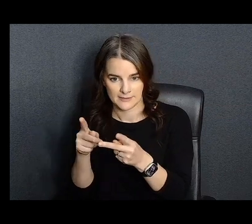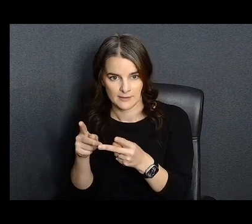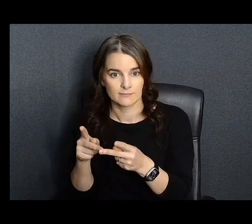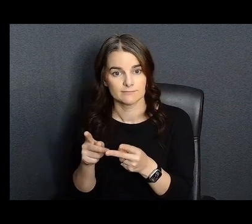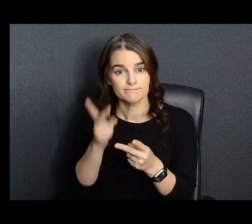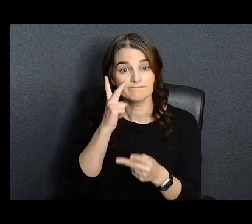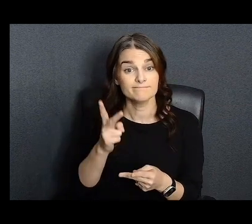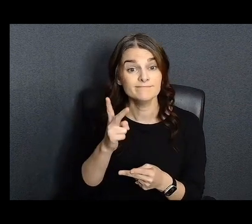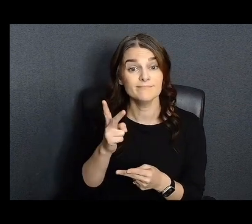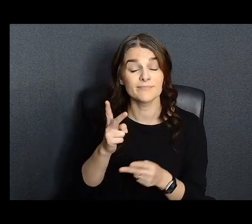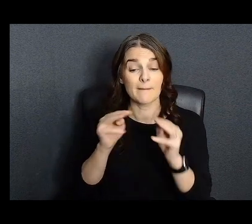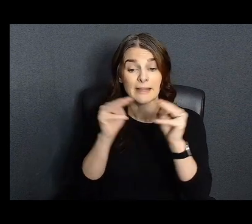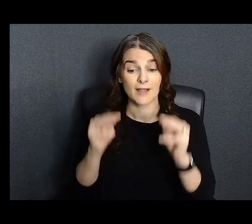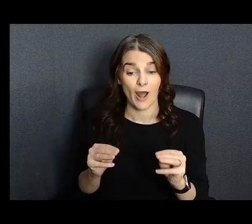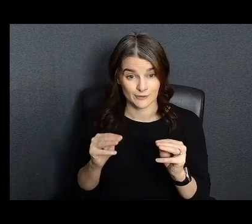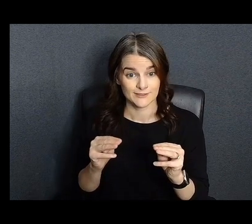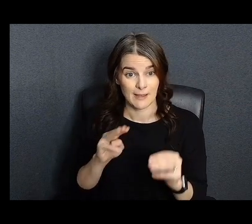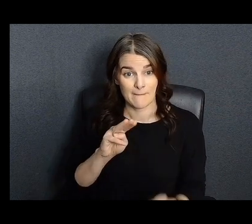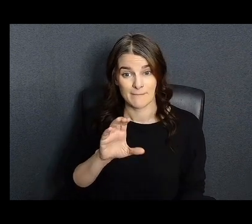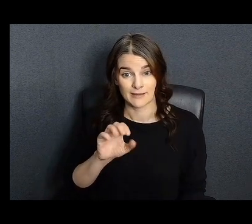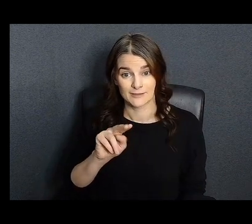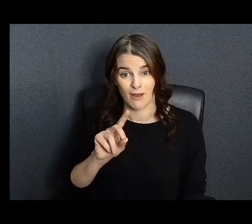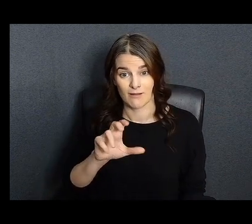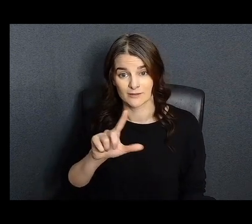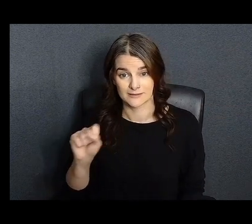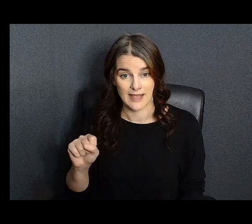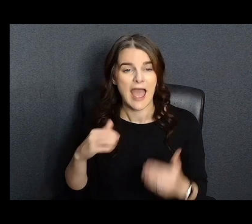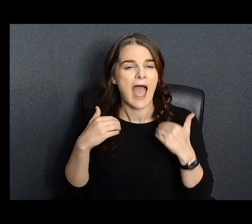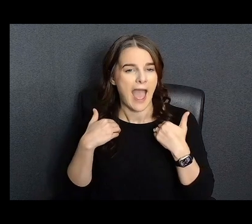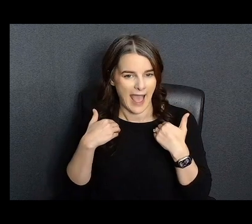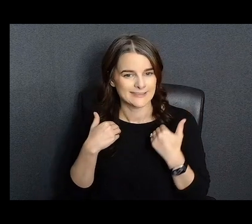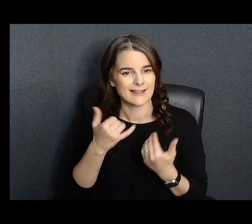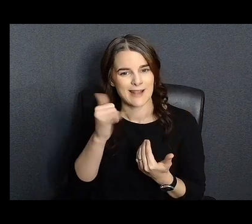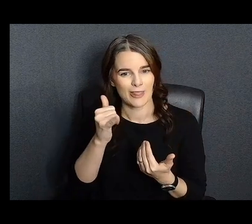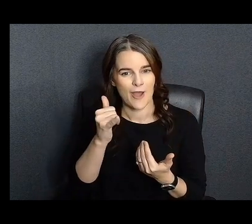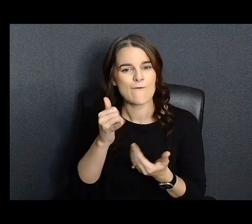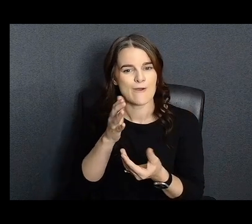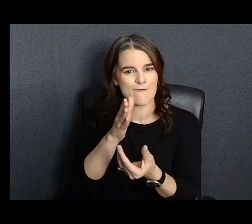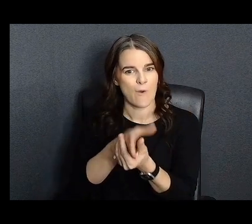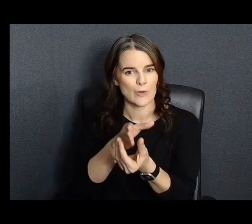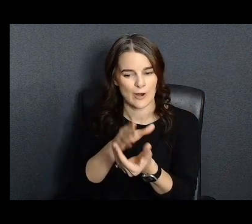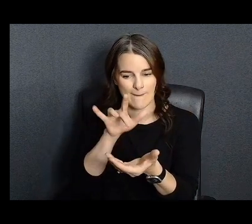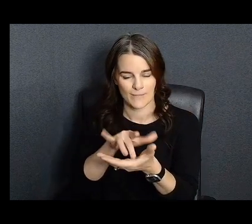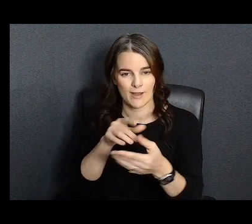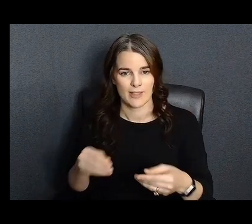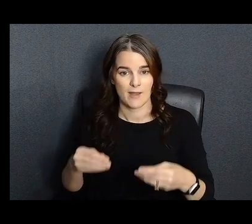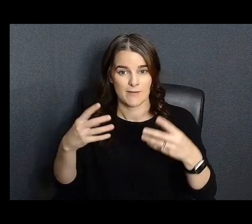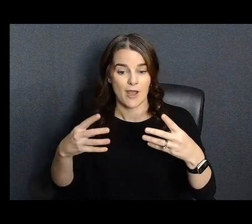see it has that manila folder shape. Now it opened up my McDonald's order here on the screen.